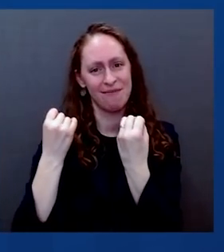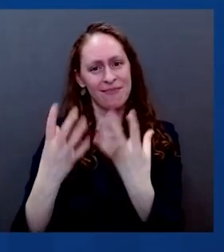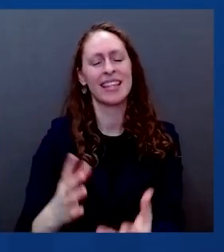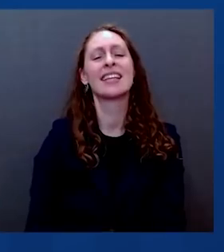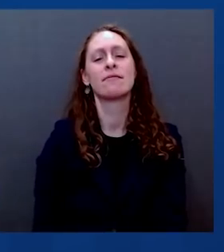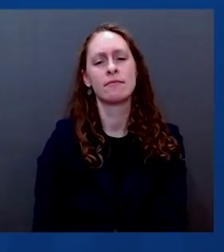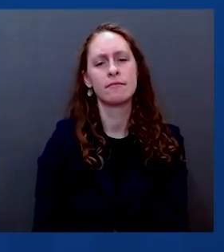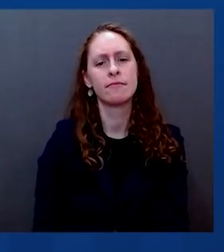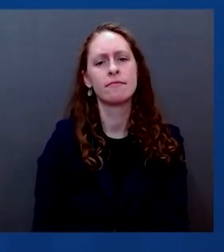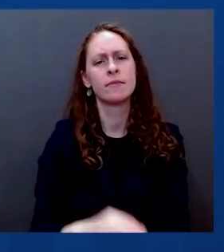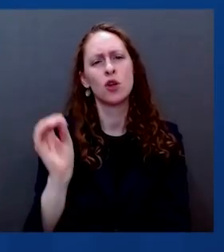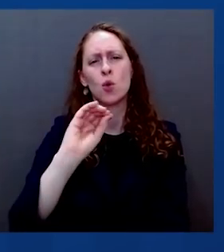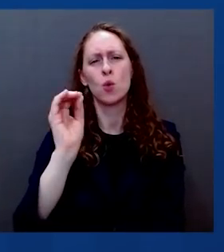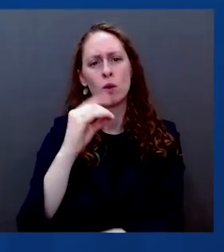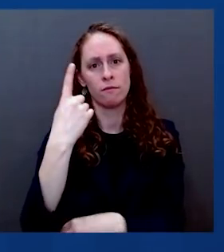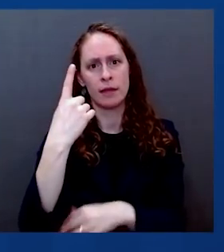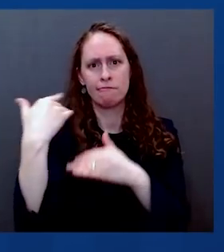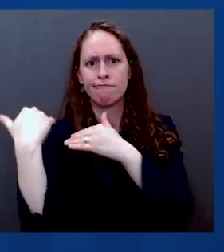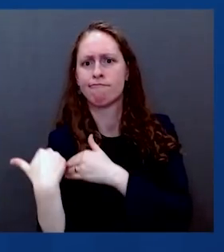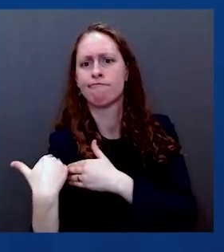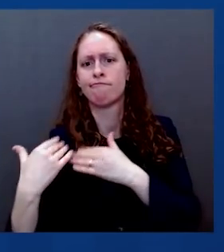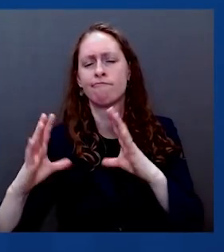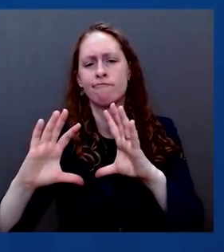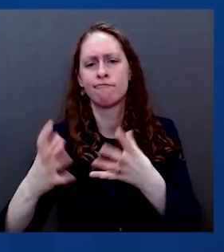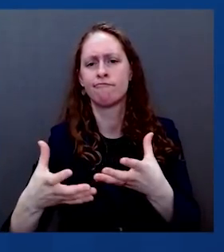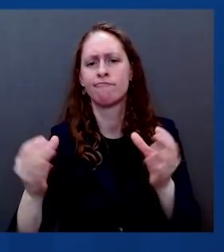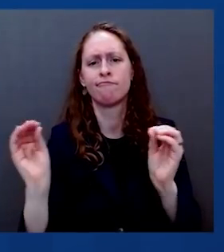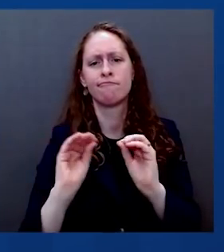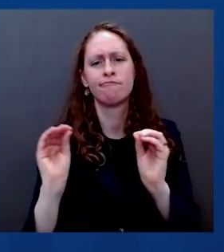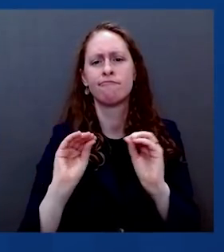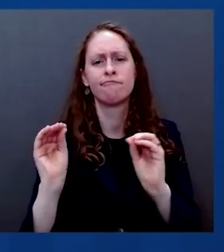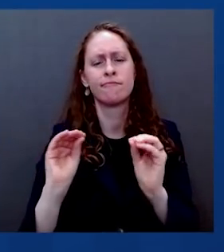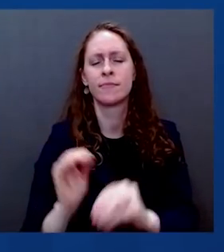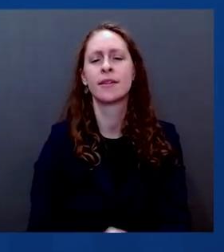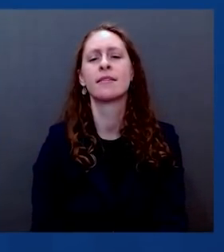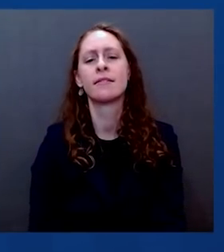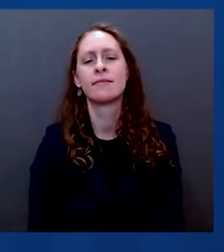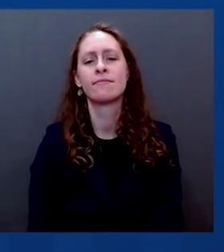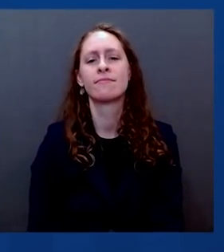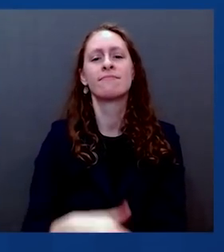Leaders of every faith marching arm in arm. And, yes, Democrats and Republicans in Congress